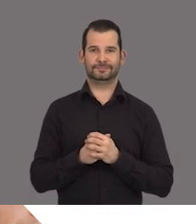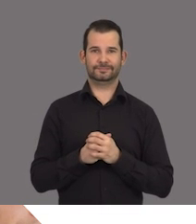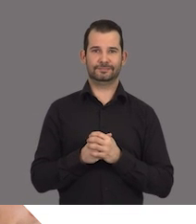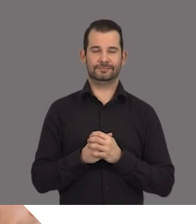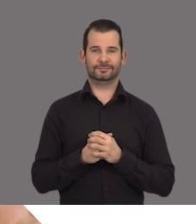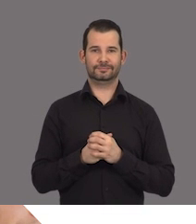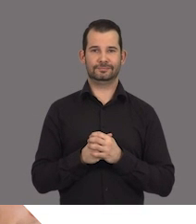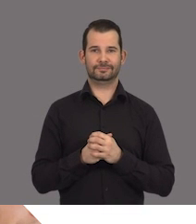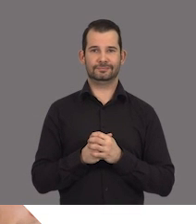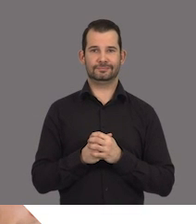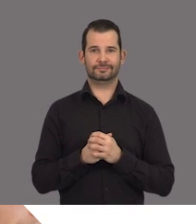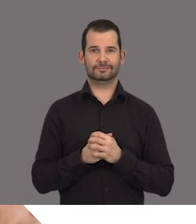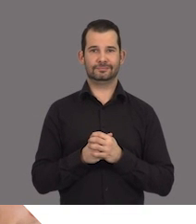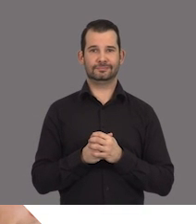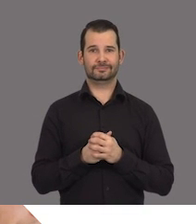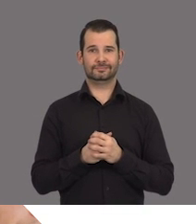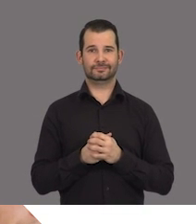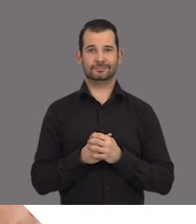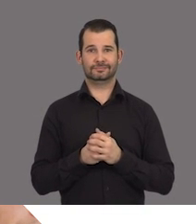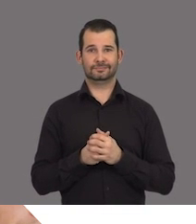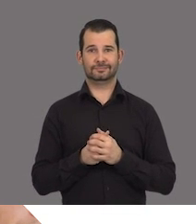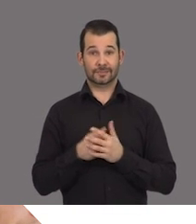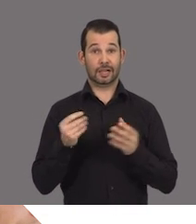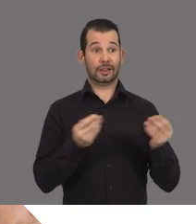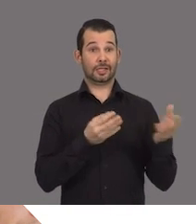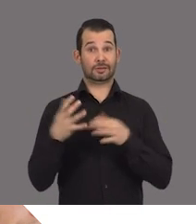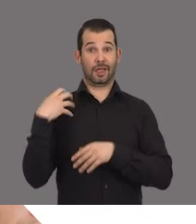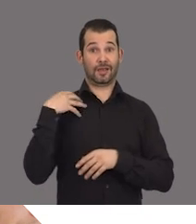A visit from a liaison officer is 100% confidential.